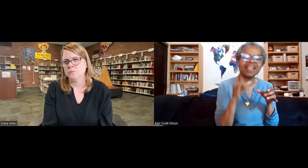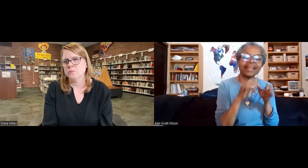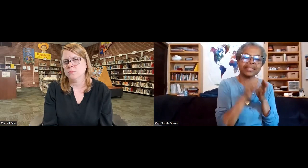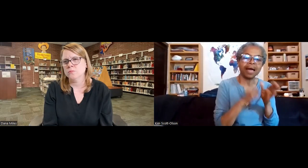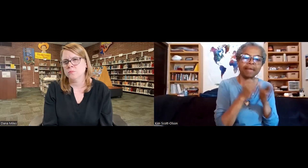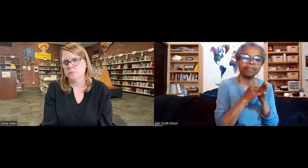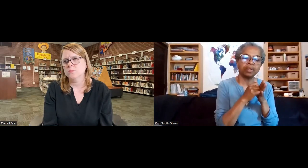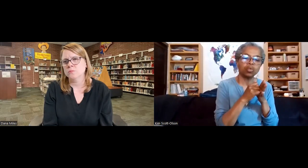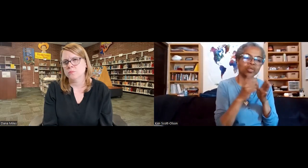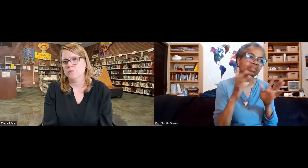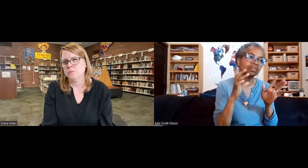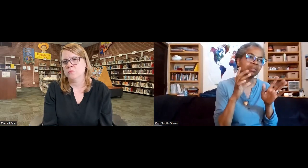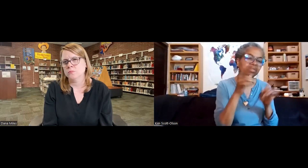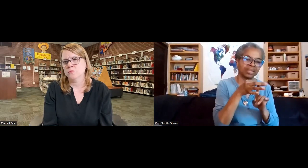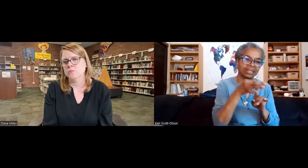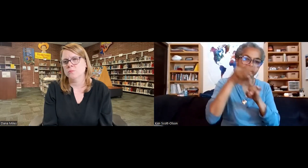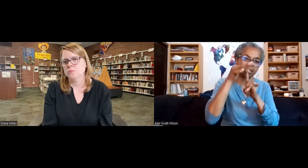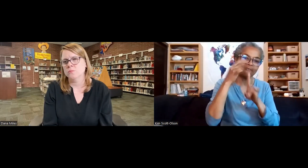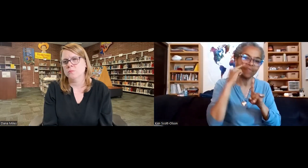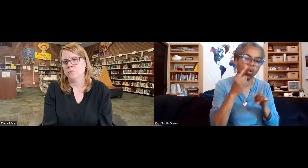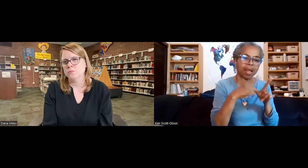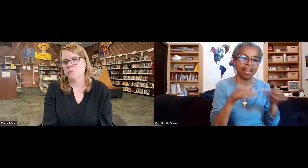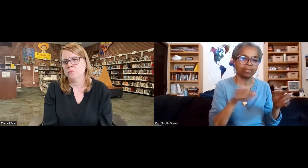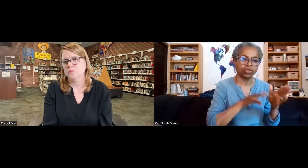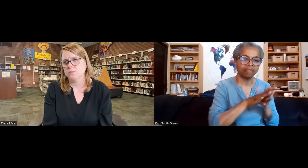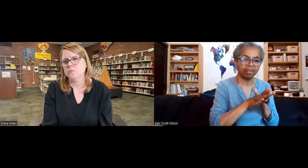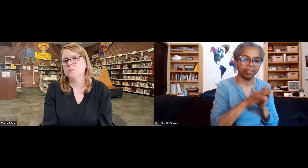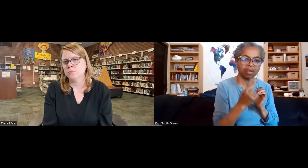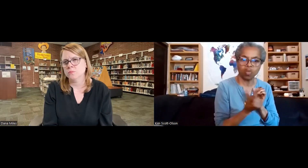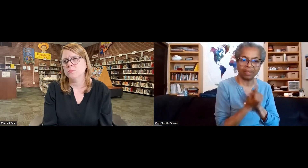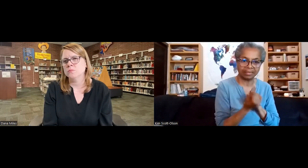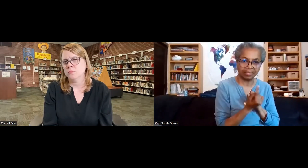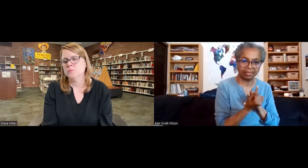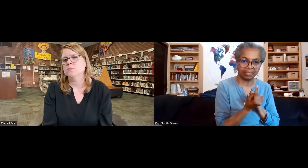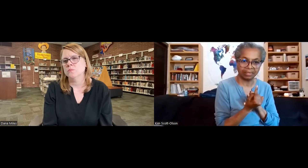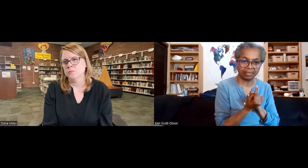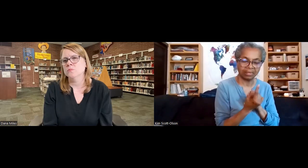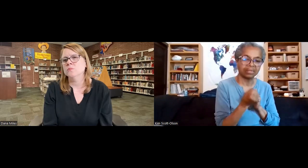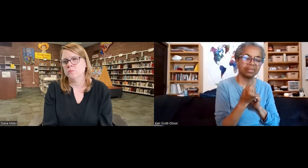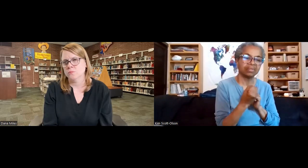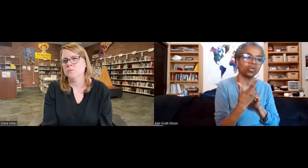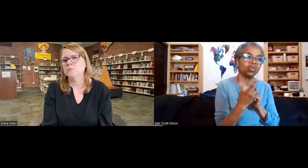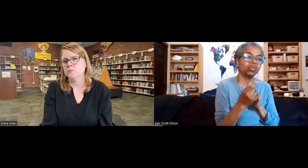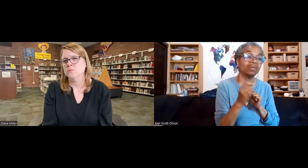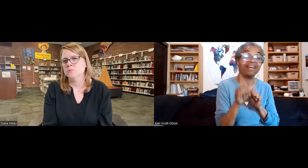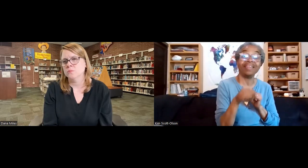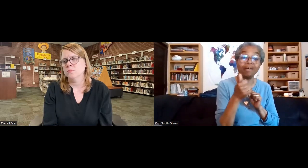That time was specifically designated for language development.